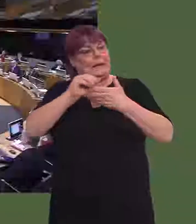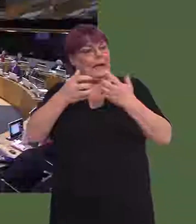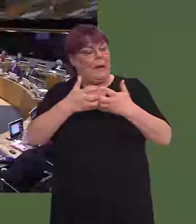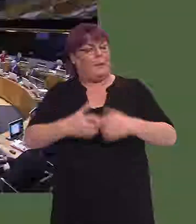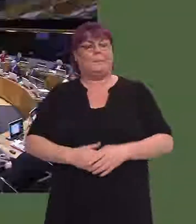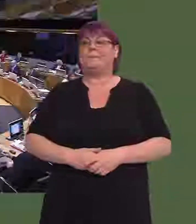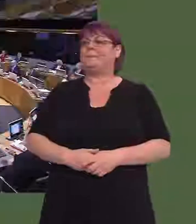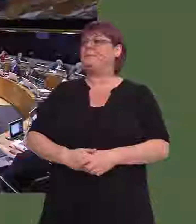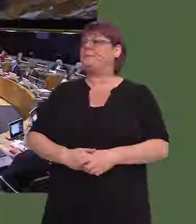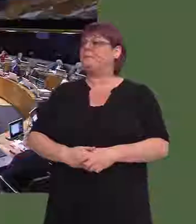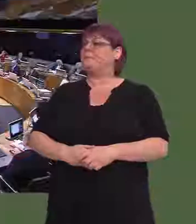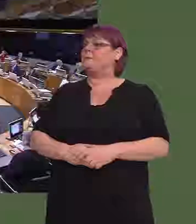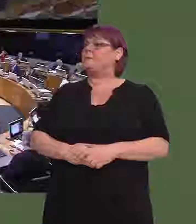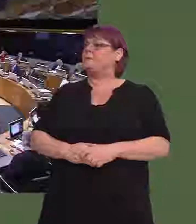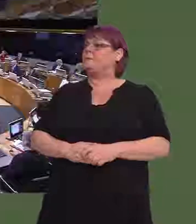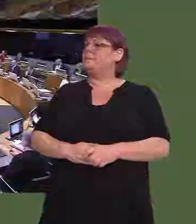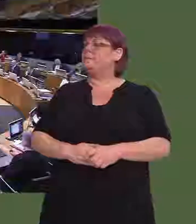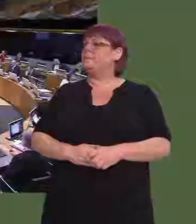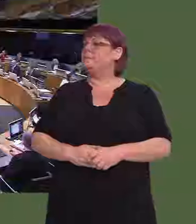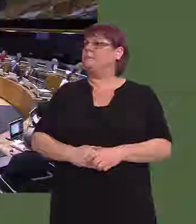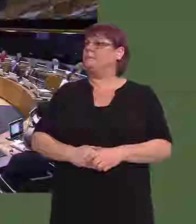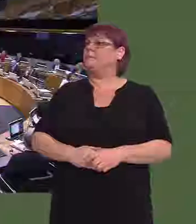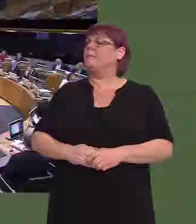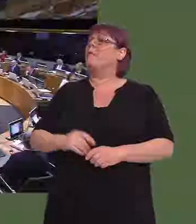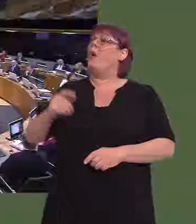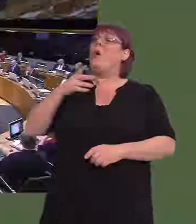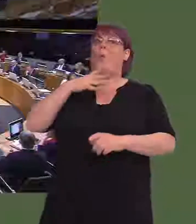Llyr Gruffydd AM: Additional funding to improve waiting times, of course, is very welcome, but it isn't sustainable, clearly.